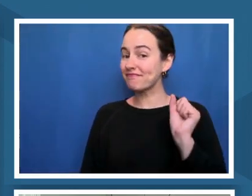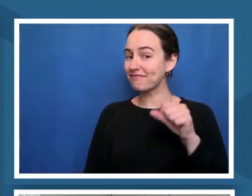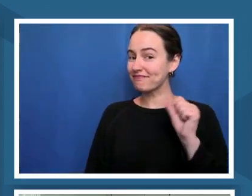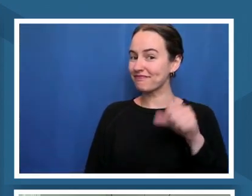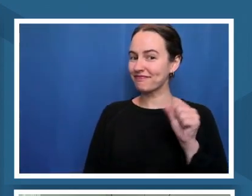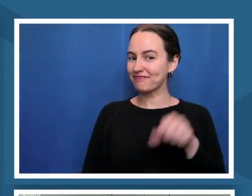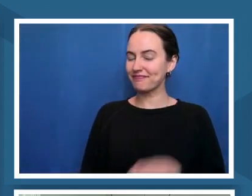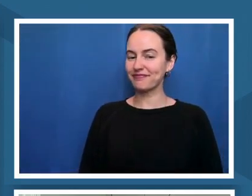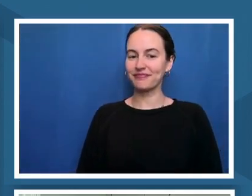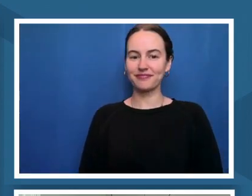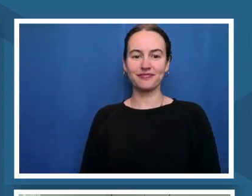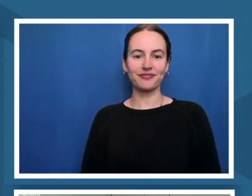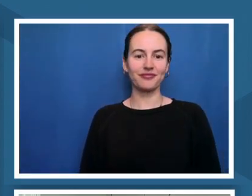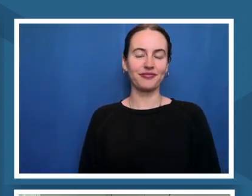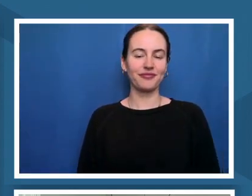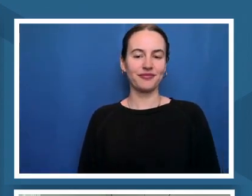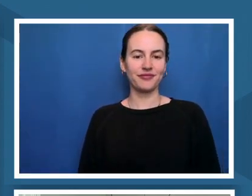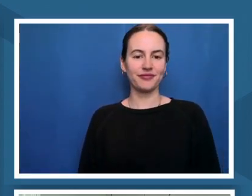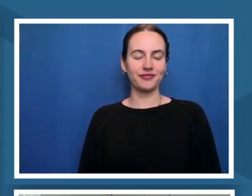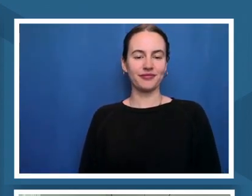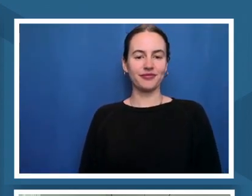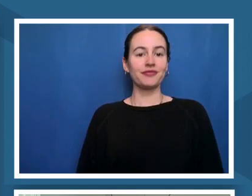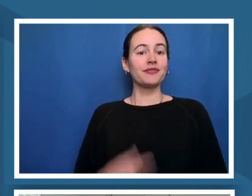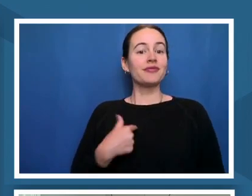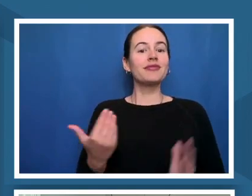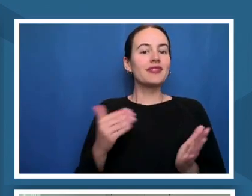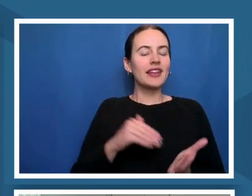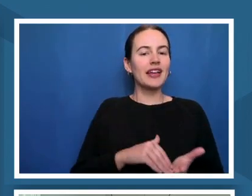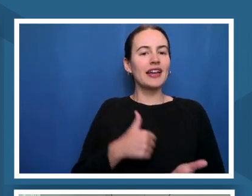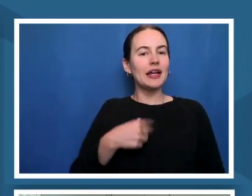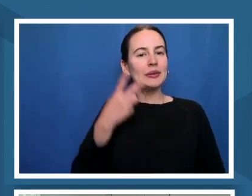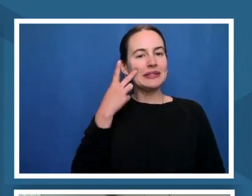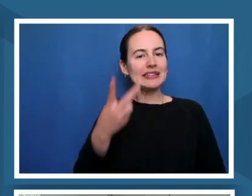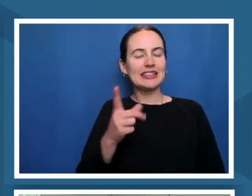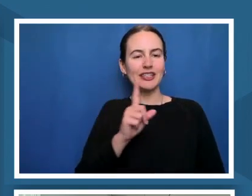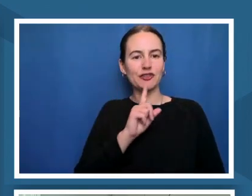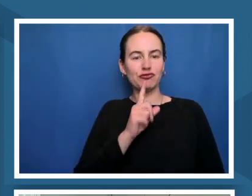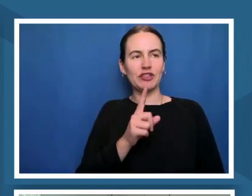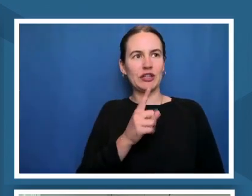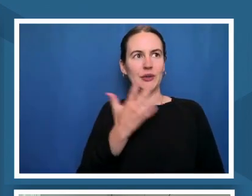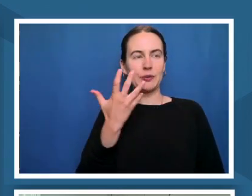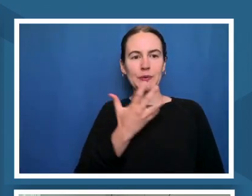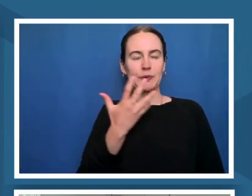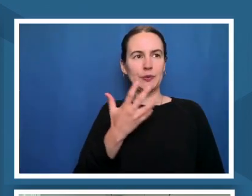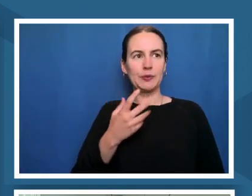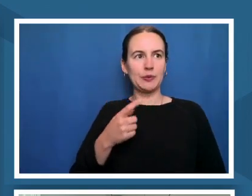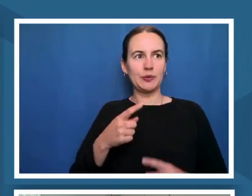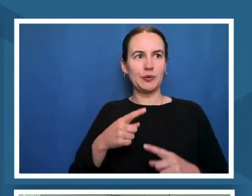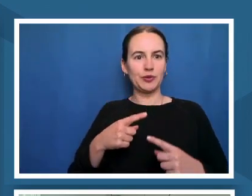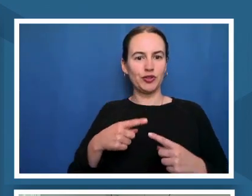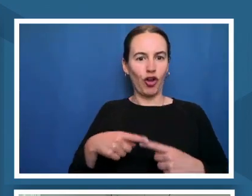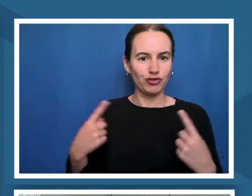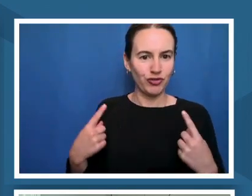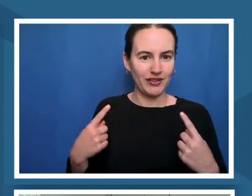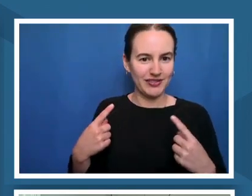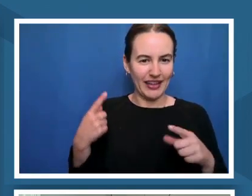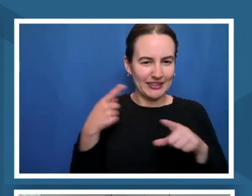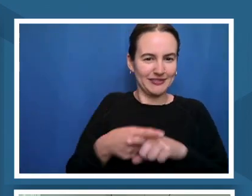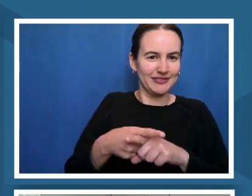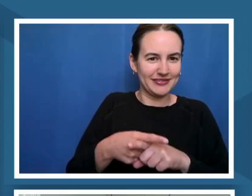for me again i'm seeing those really stark contrasts yep